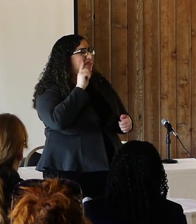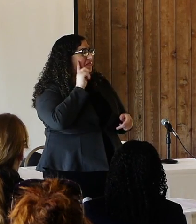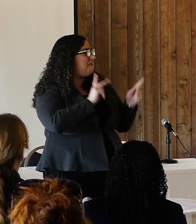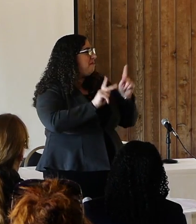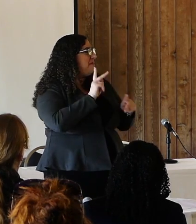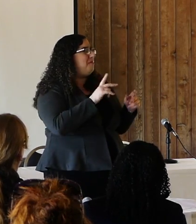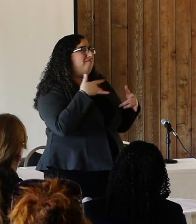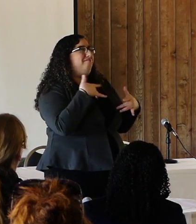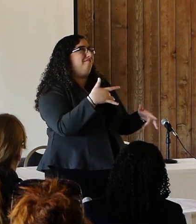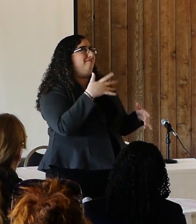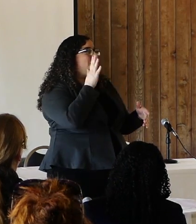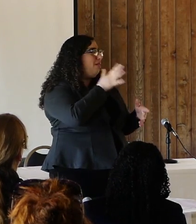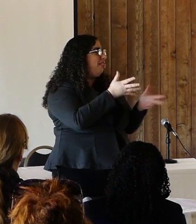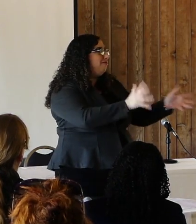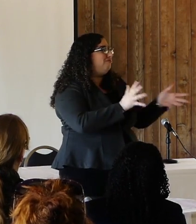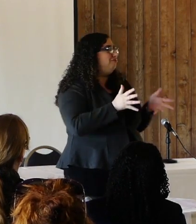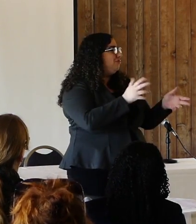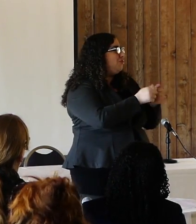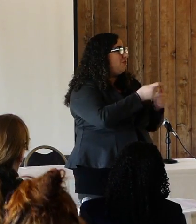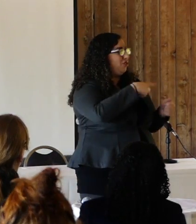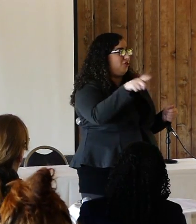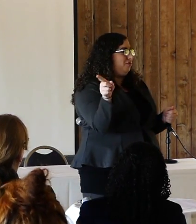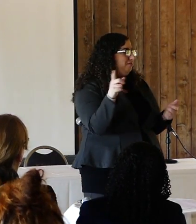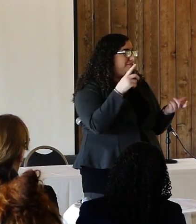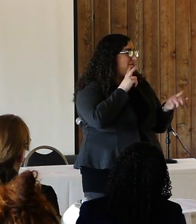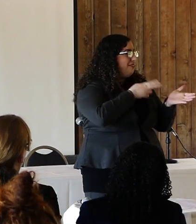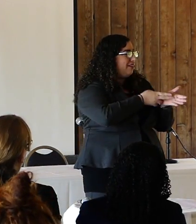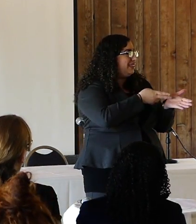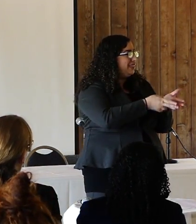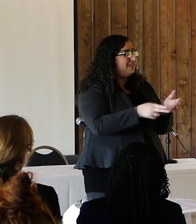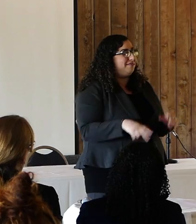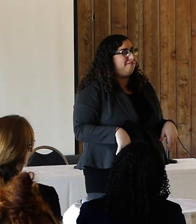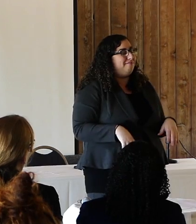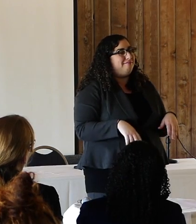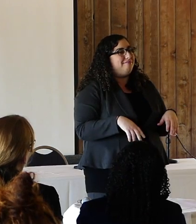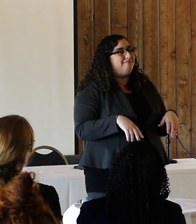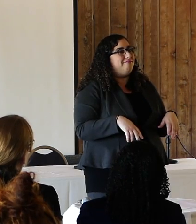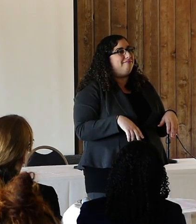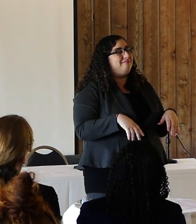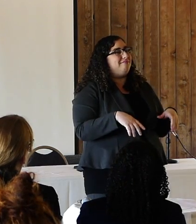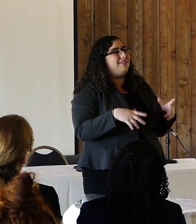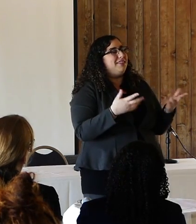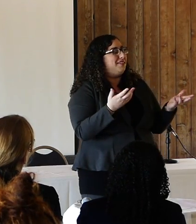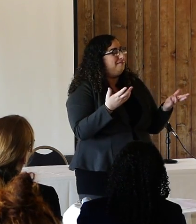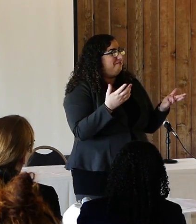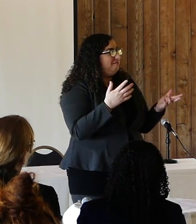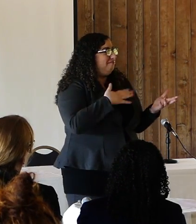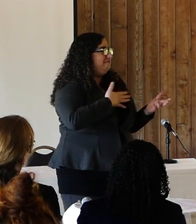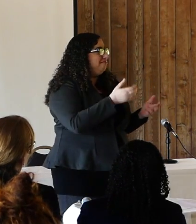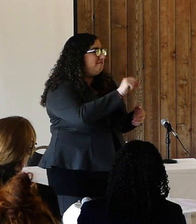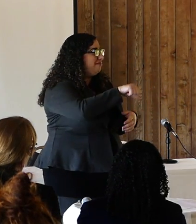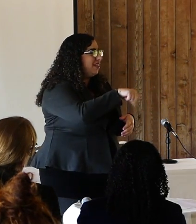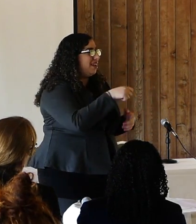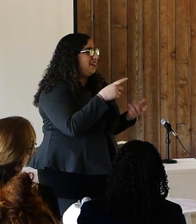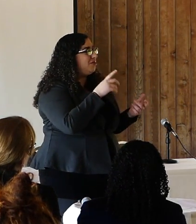ask him, Do you want to write? Or do you want to text? and they can look, most deaf people are thrilled when someone wants to communicate with them honestly.